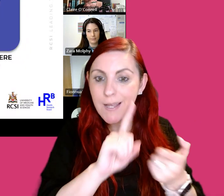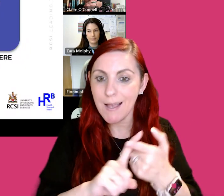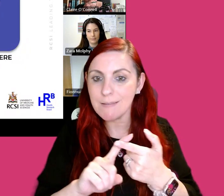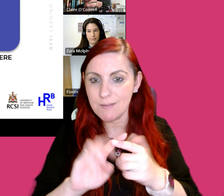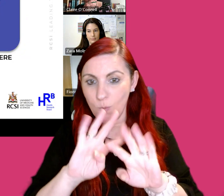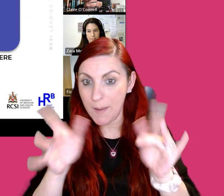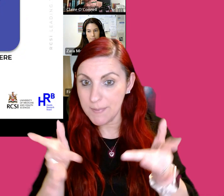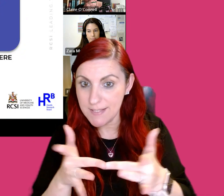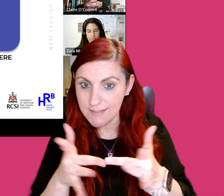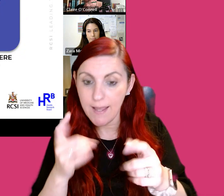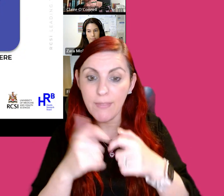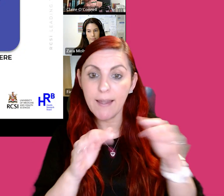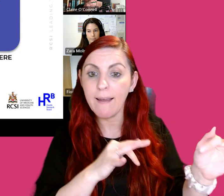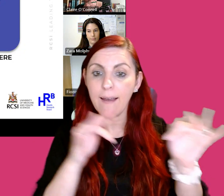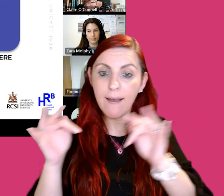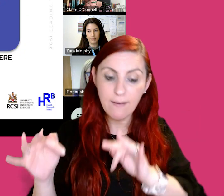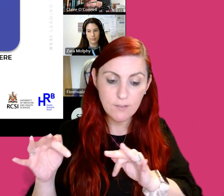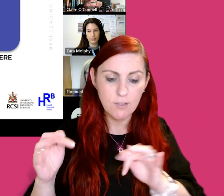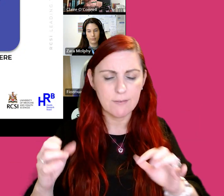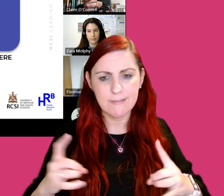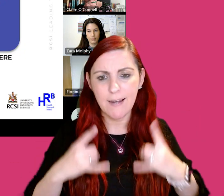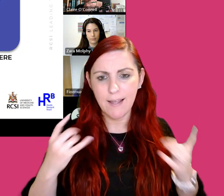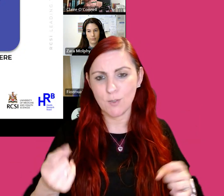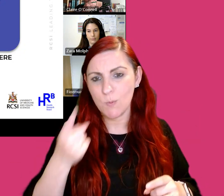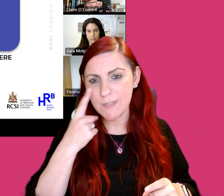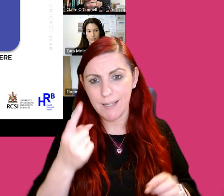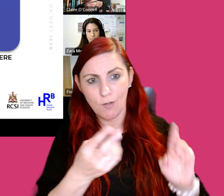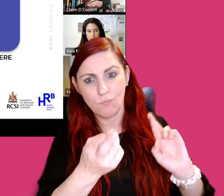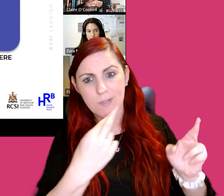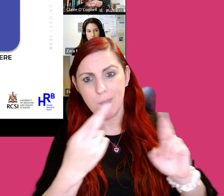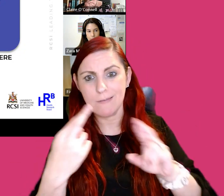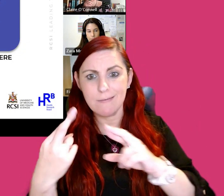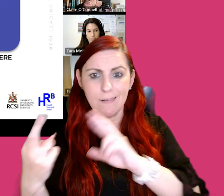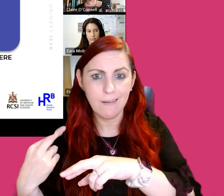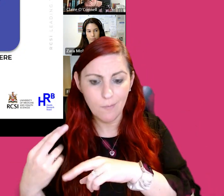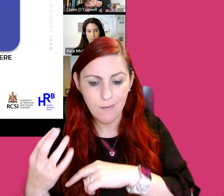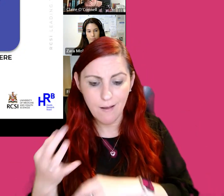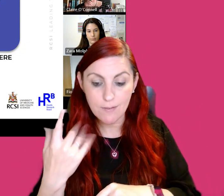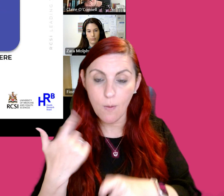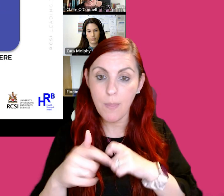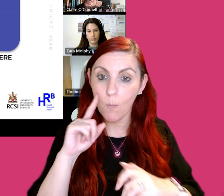that we were delighted to see the response we received and so we decided to also publish the